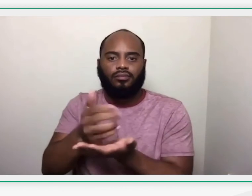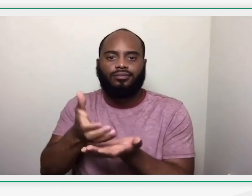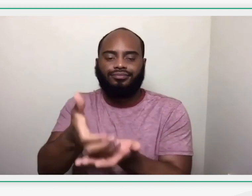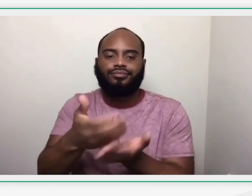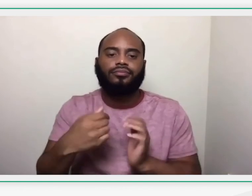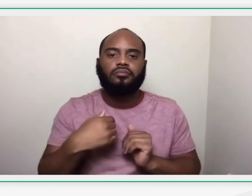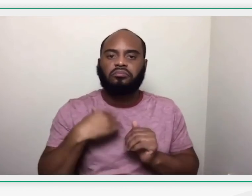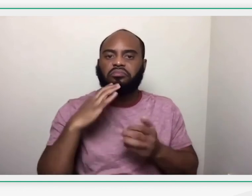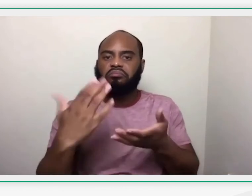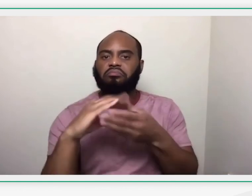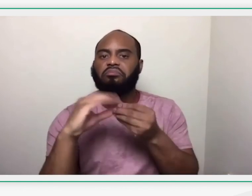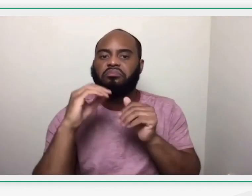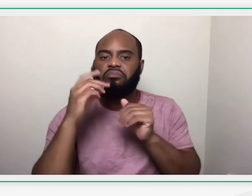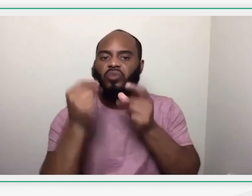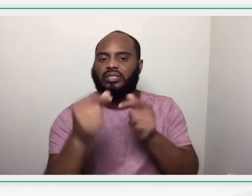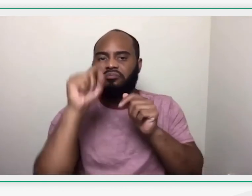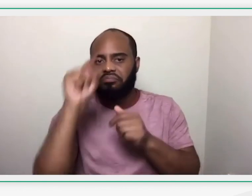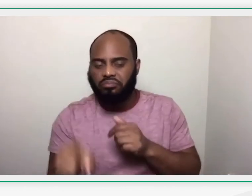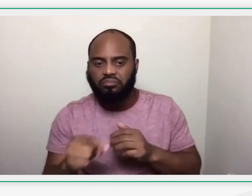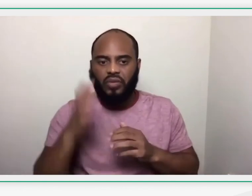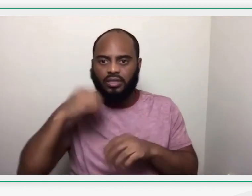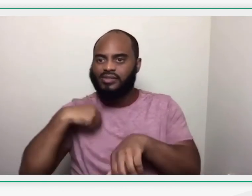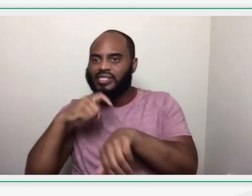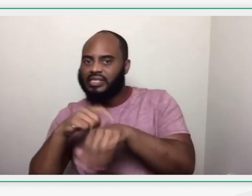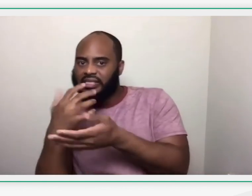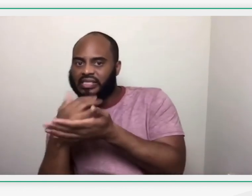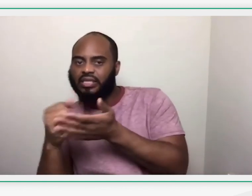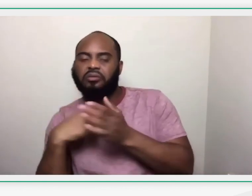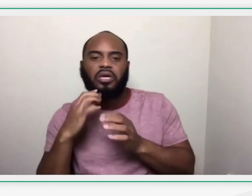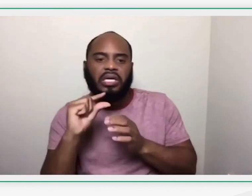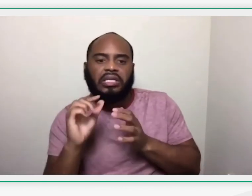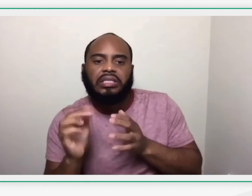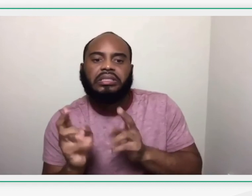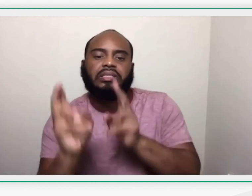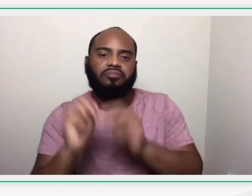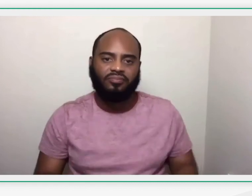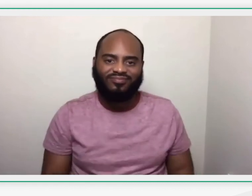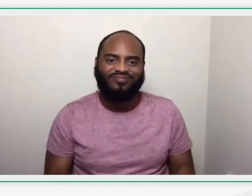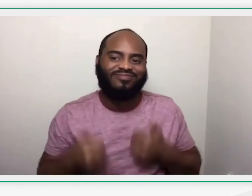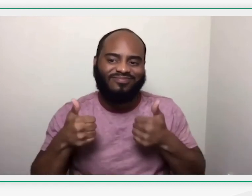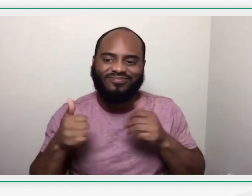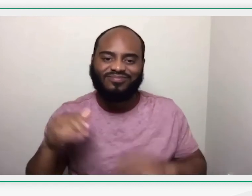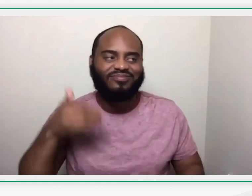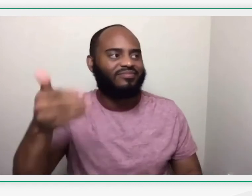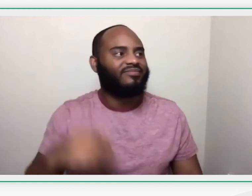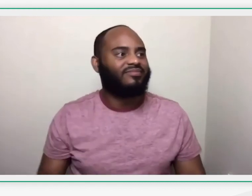There is also federal aid available, which I want to point out, because I do want to leave time for the audience questions.